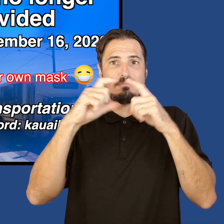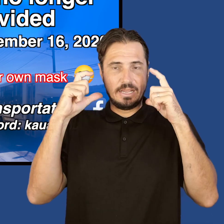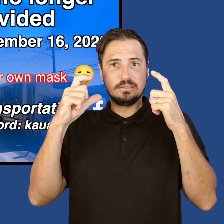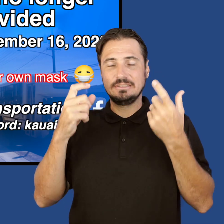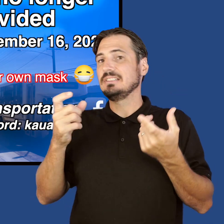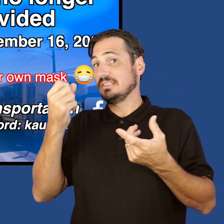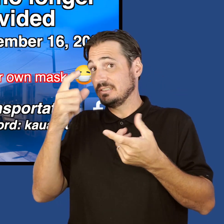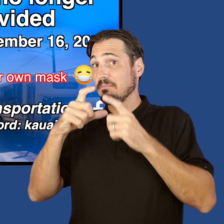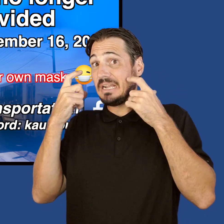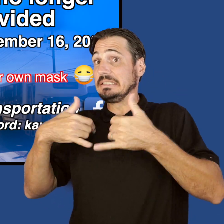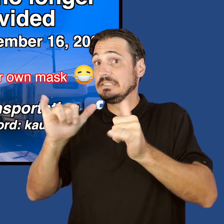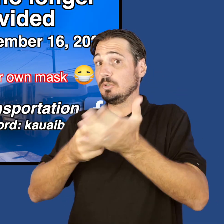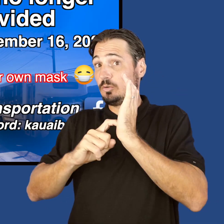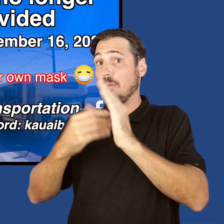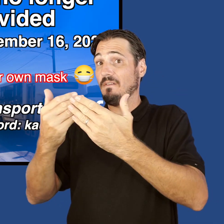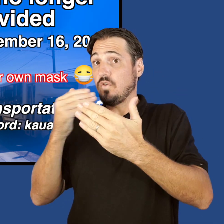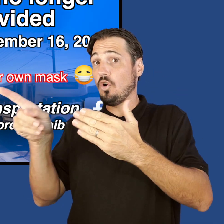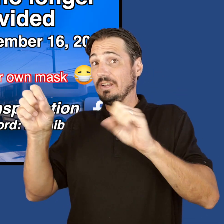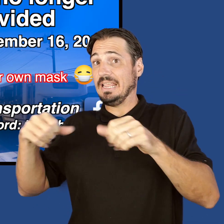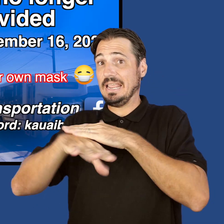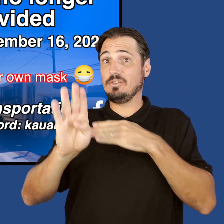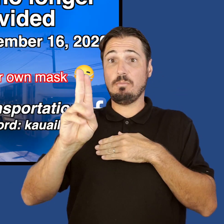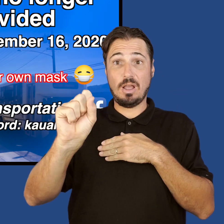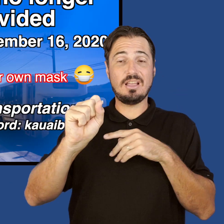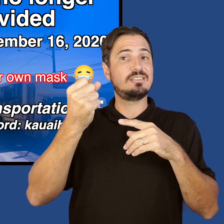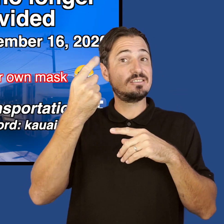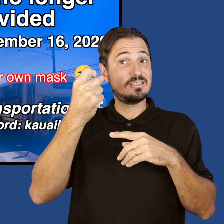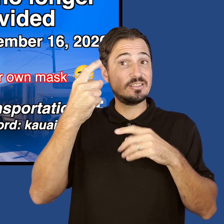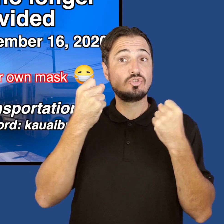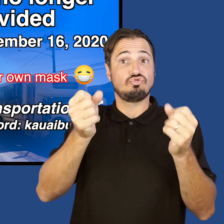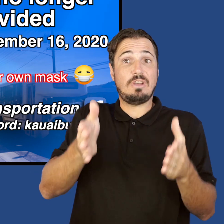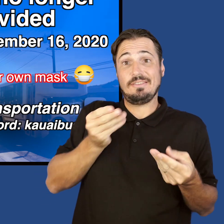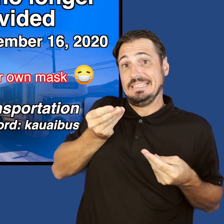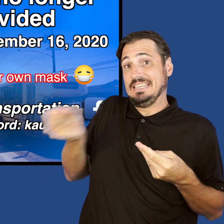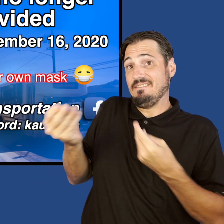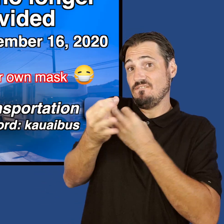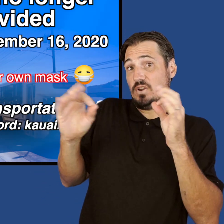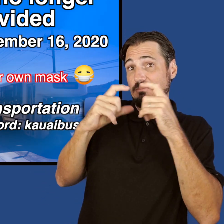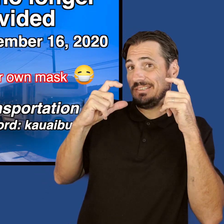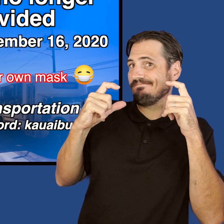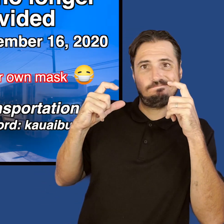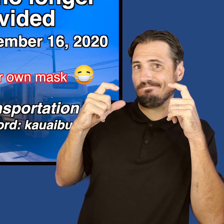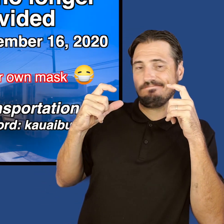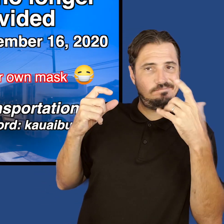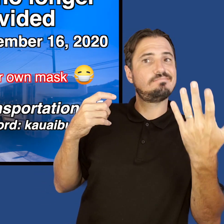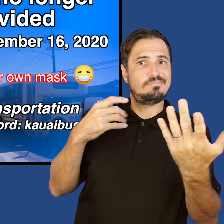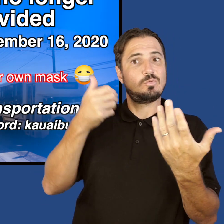be providing them effective next Wednesday, September 16. So please remember to wear your mask when riding the bus!